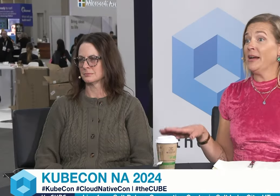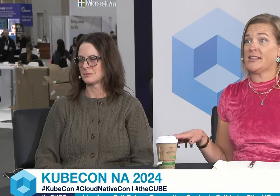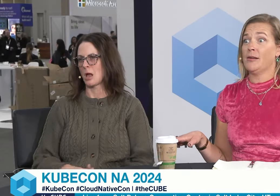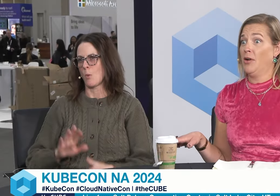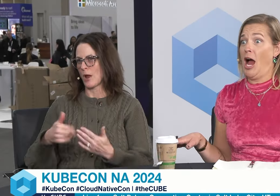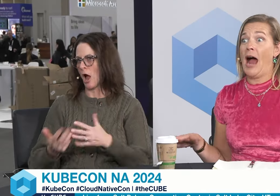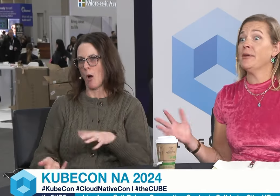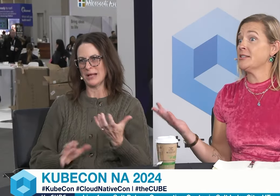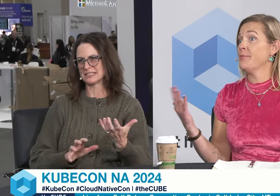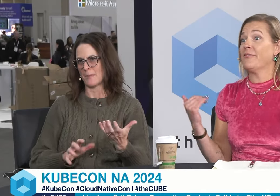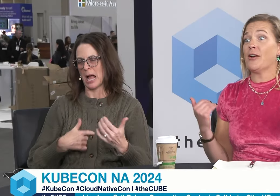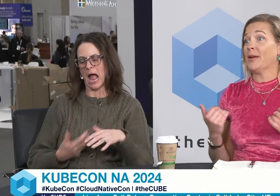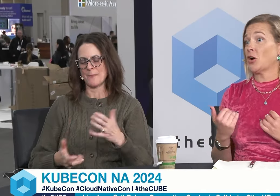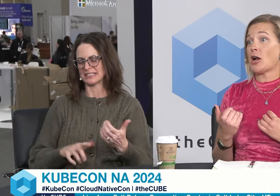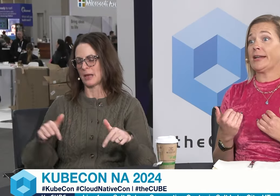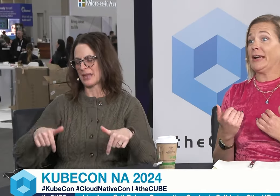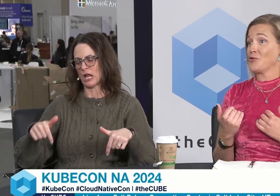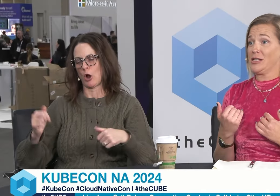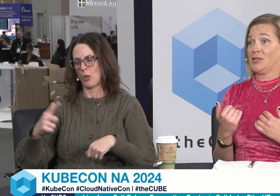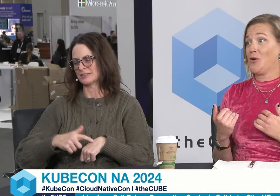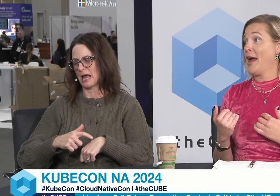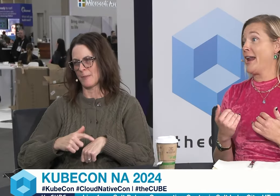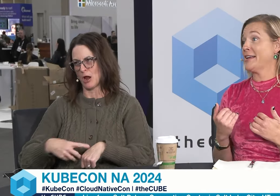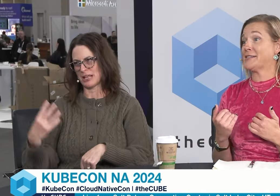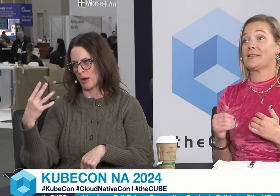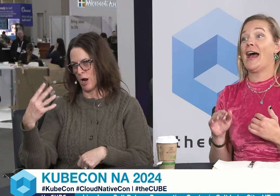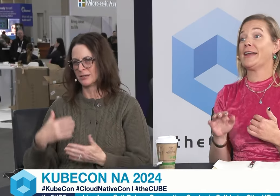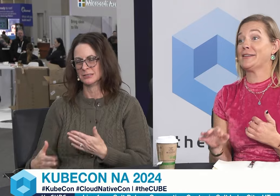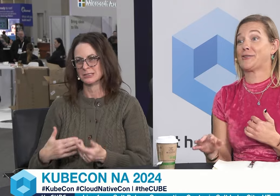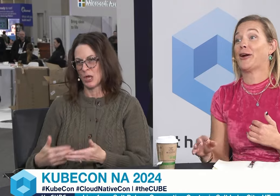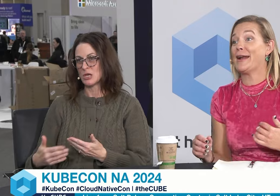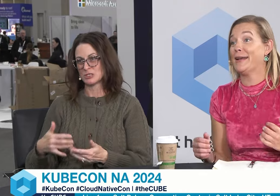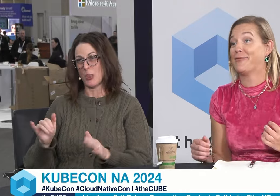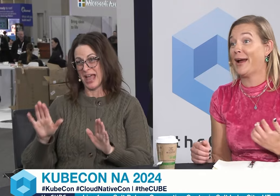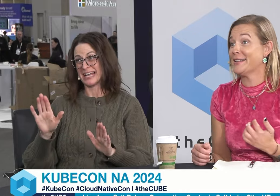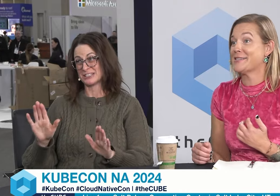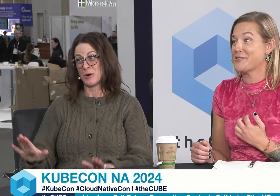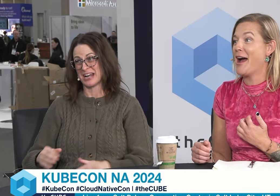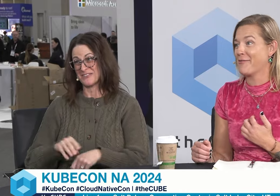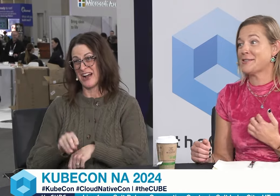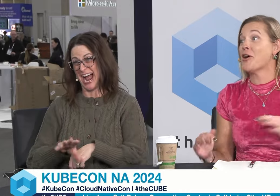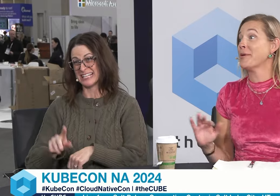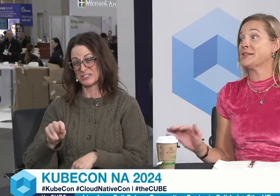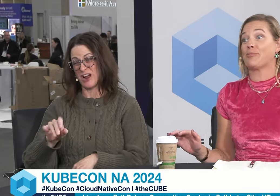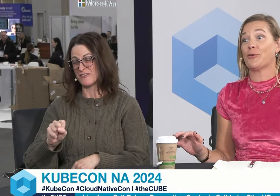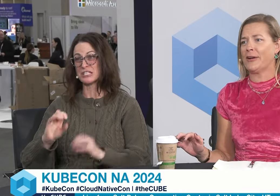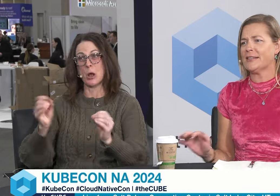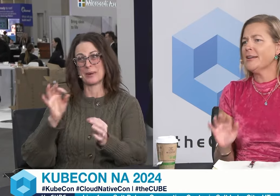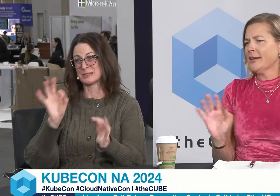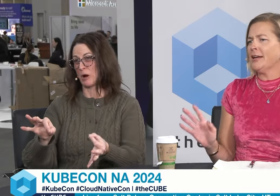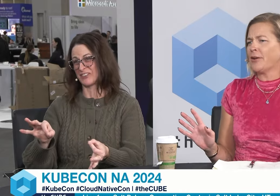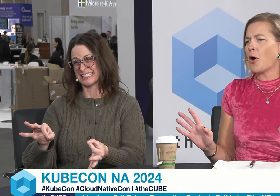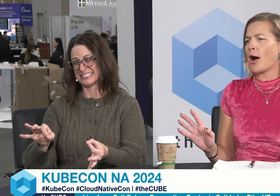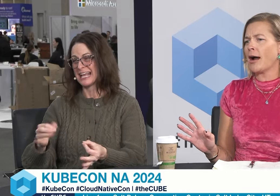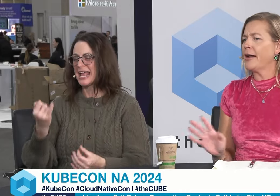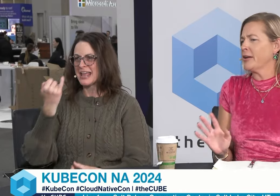We all mess up. I mess up even up here on camera, so that is great advice, Travis. Nobody's perfect. If you are,